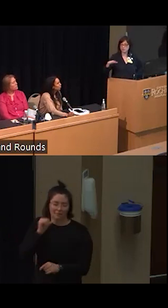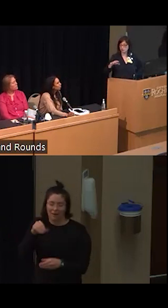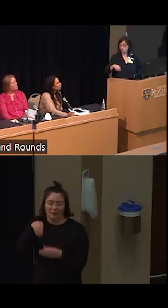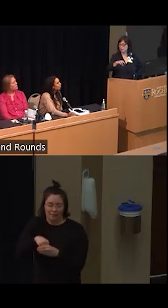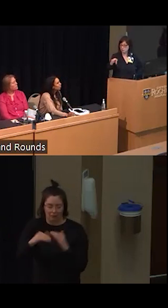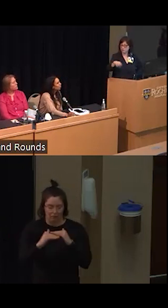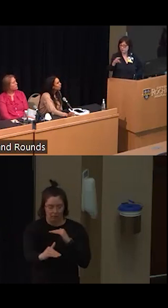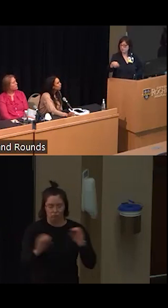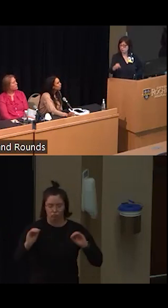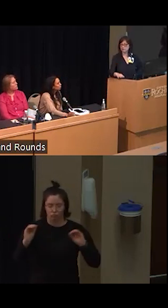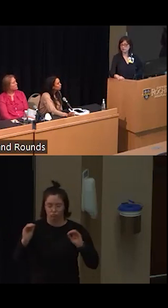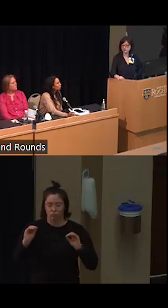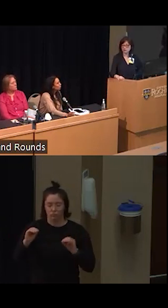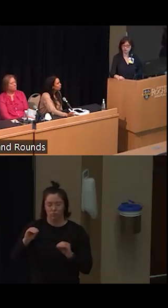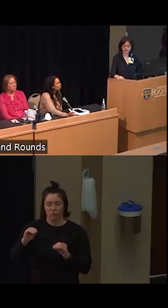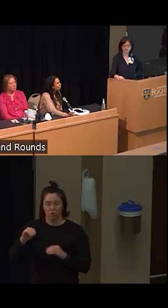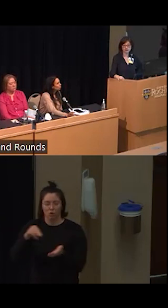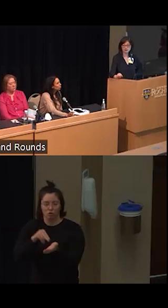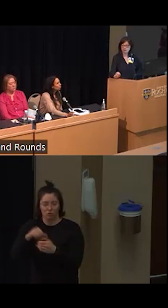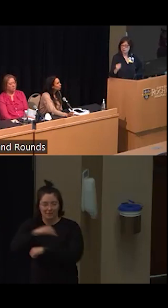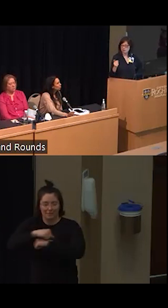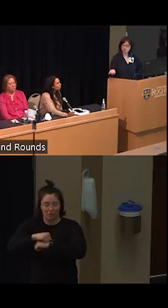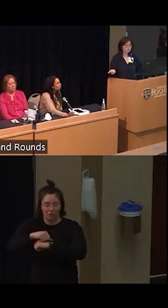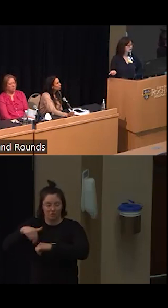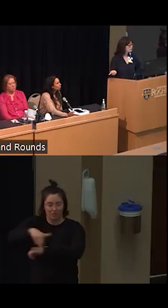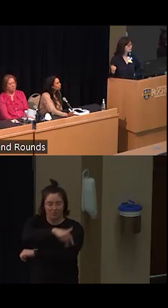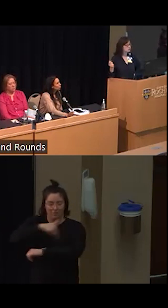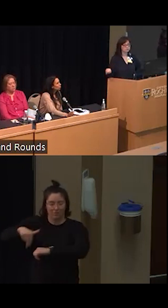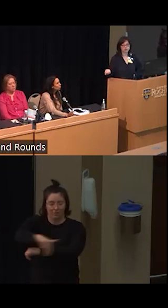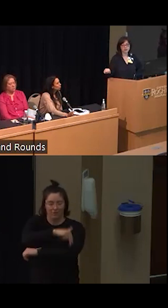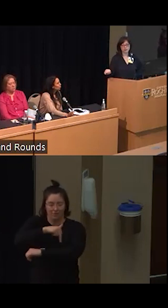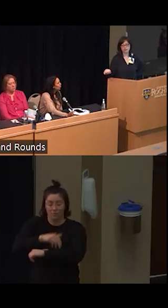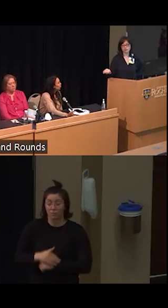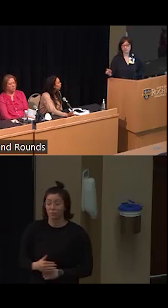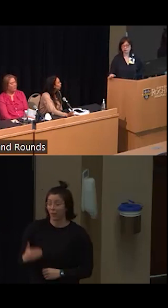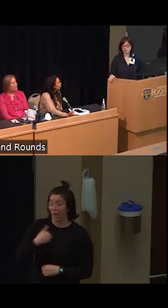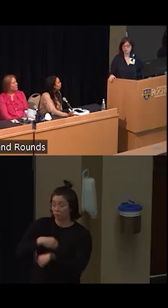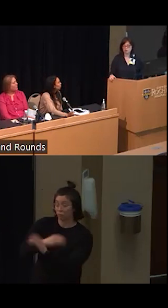the milieu but within the nursing station area also um you've heard about crisis Specialists so